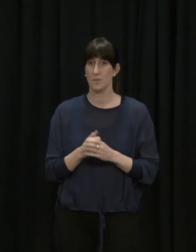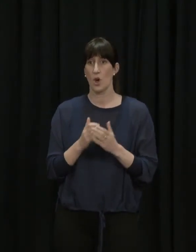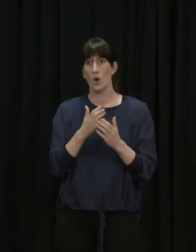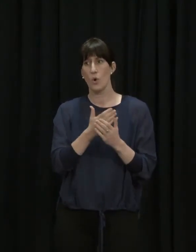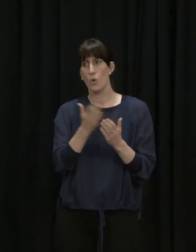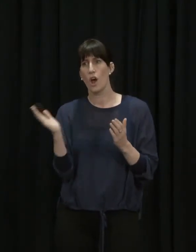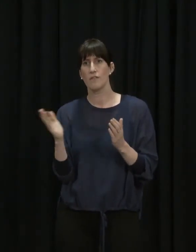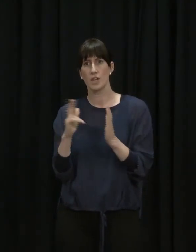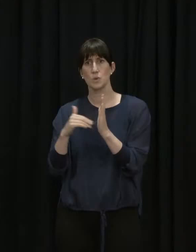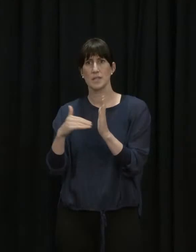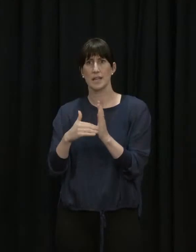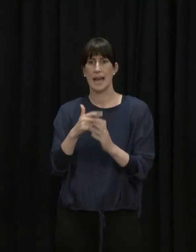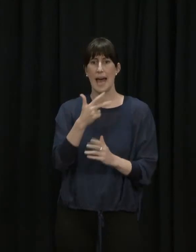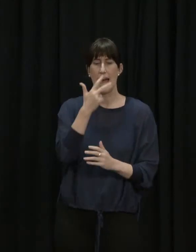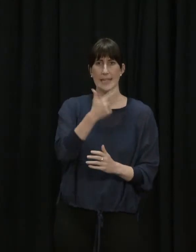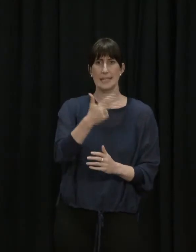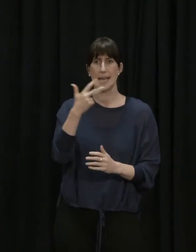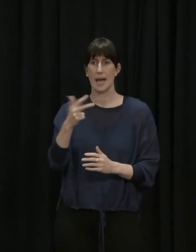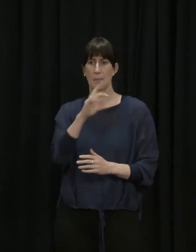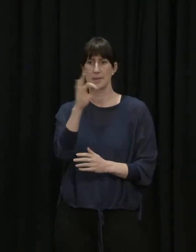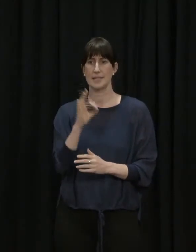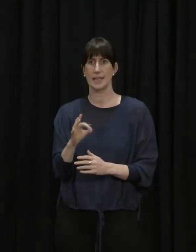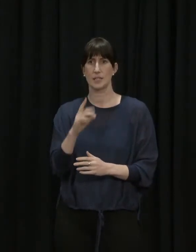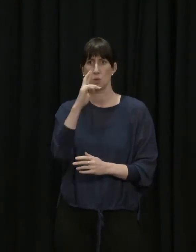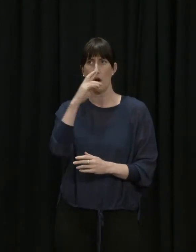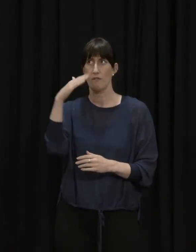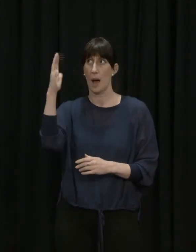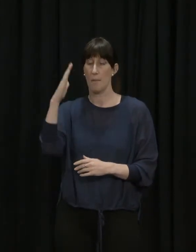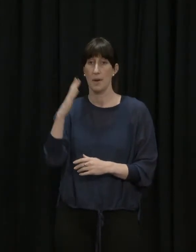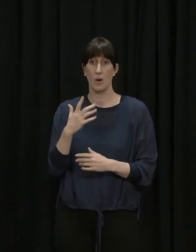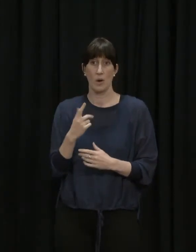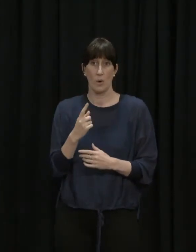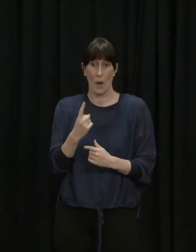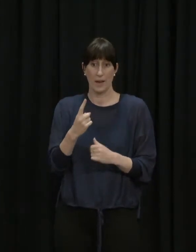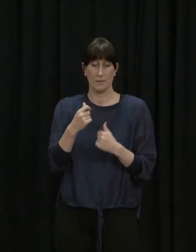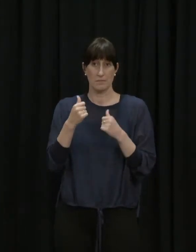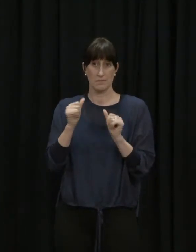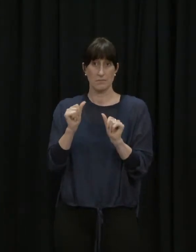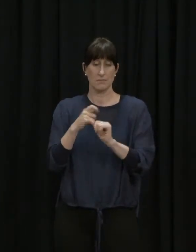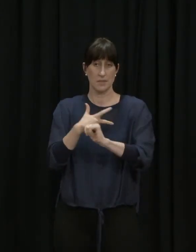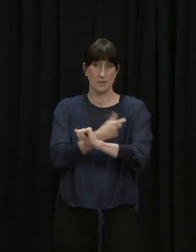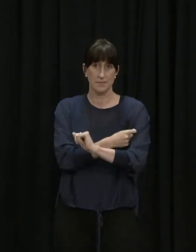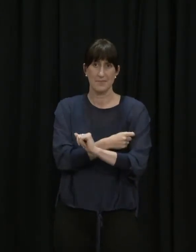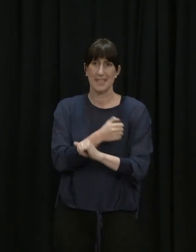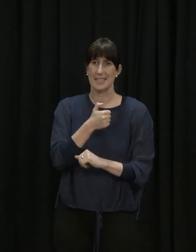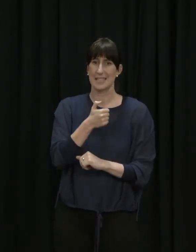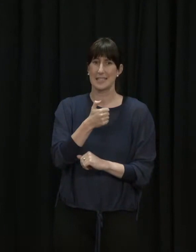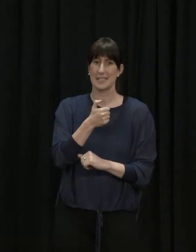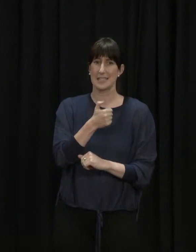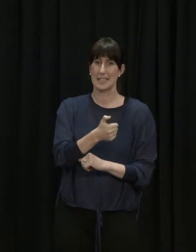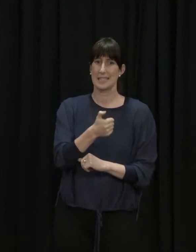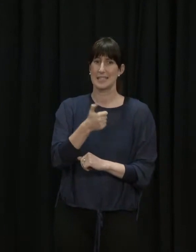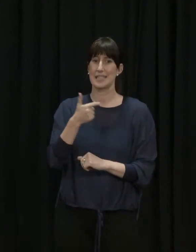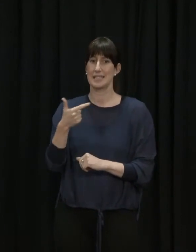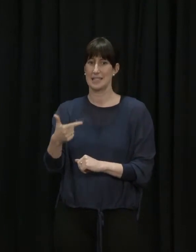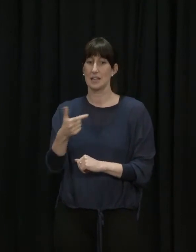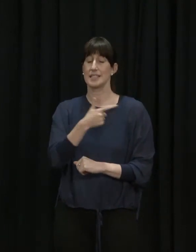A reminder to everyone that if you haven't had your second dose of the vaccine yet, you can book in today. There are booking spots available on book my vaccine. Across the country, 88% of people aged 12 and over have